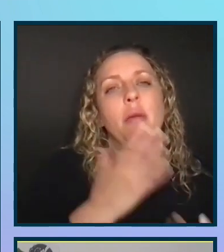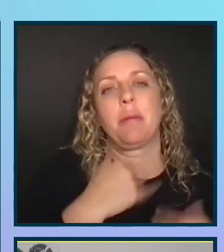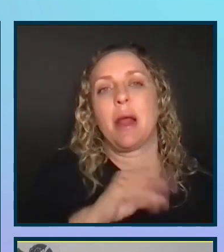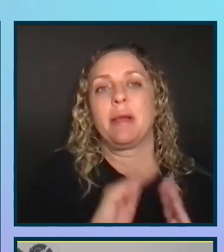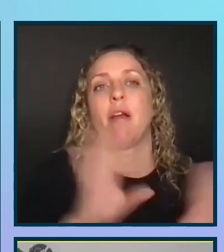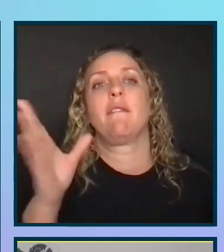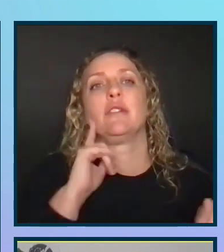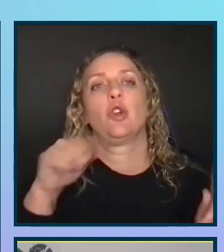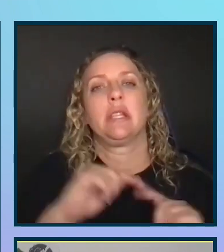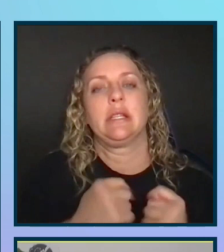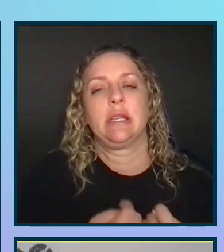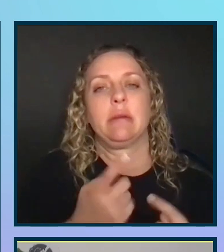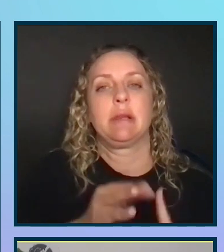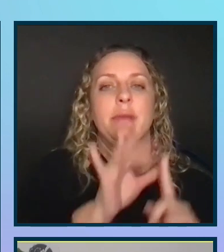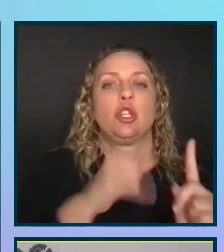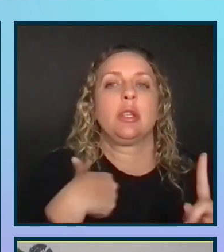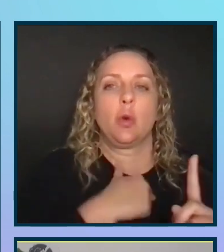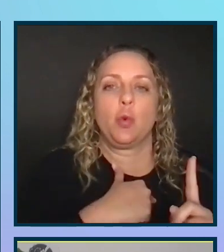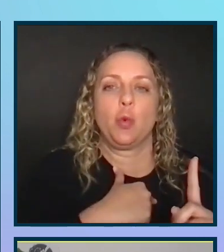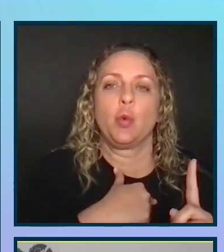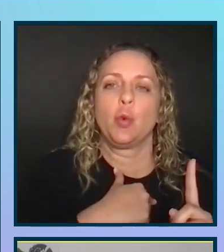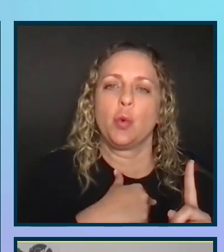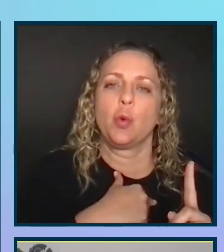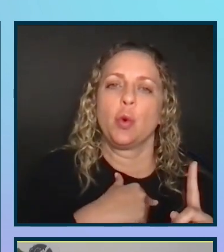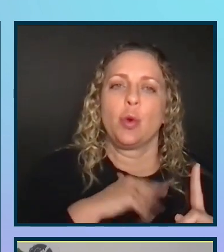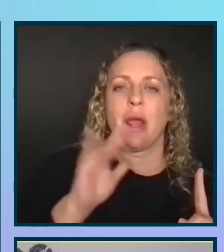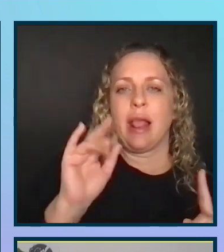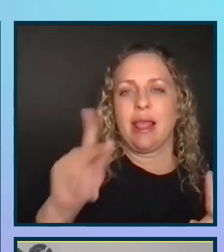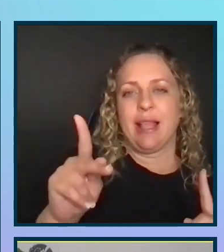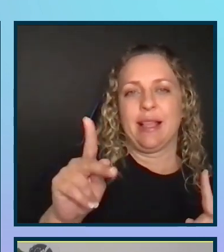especially when we wrap a link around the whole component.